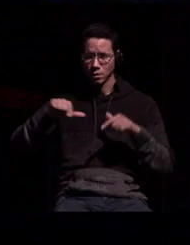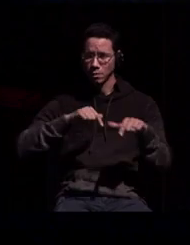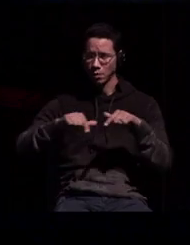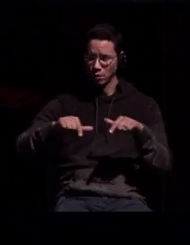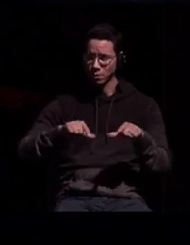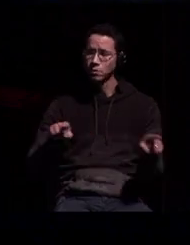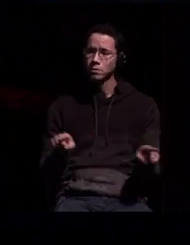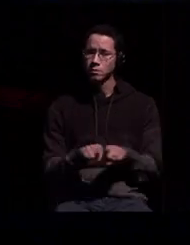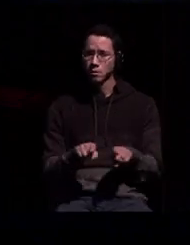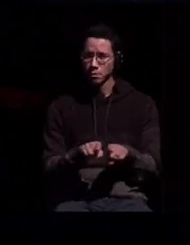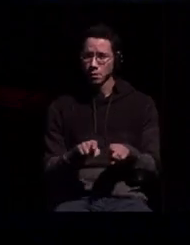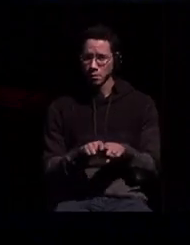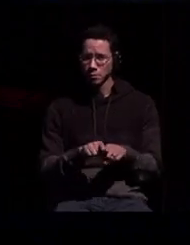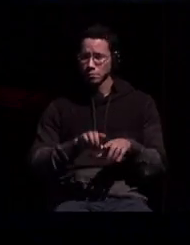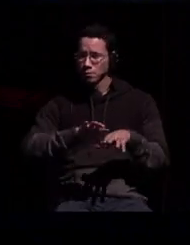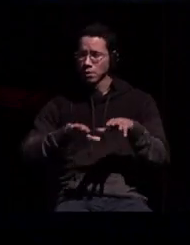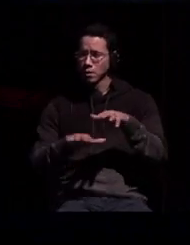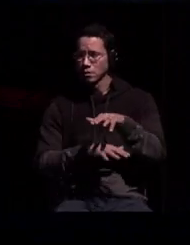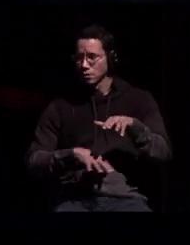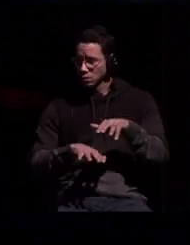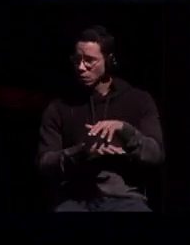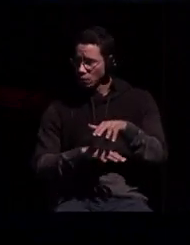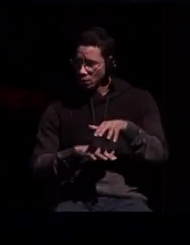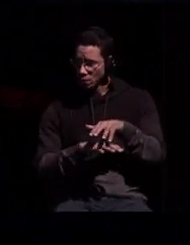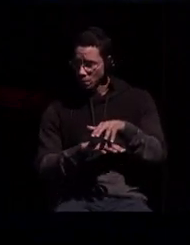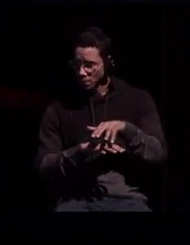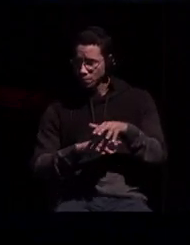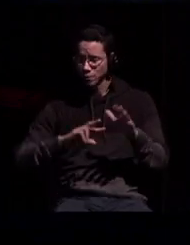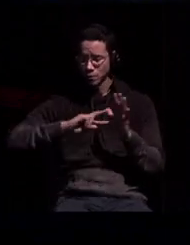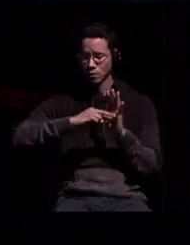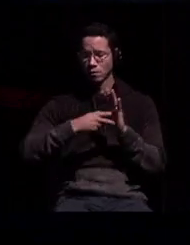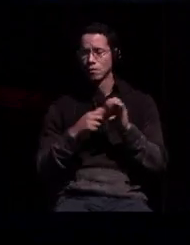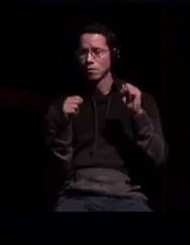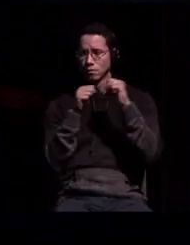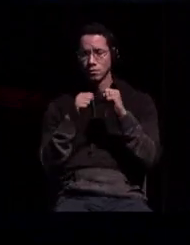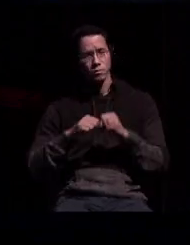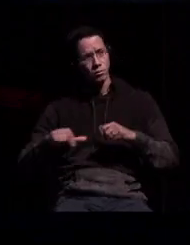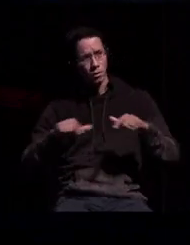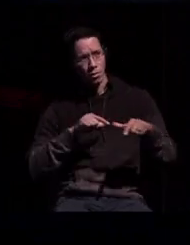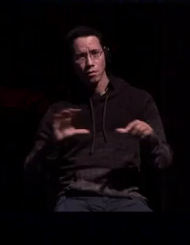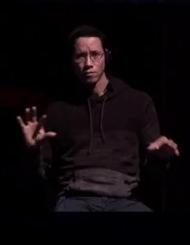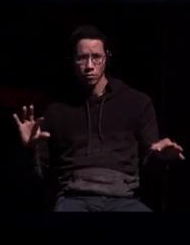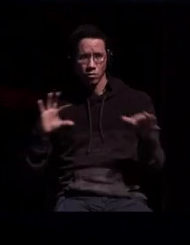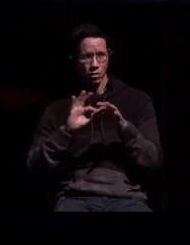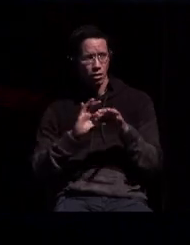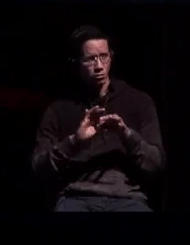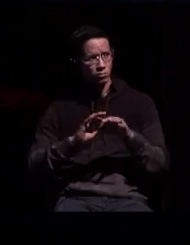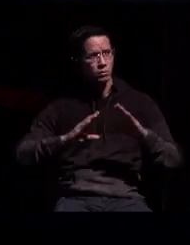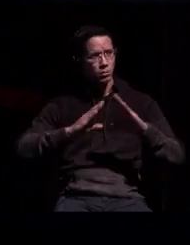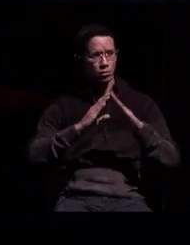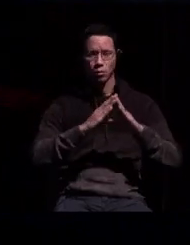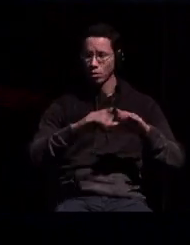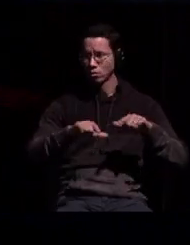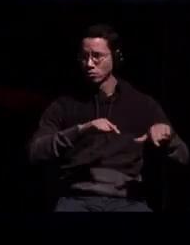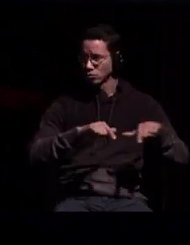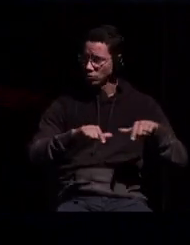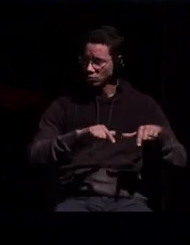with the precariousness resulting from doing work associated with homework and care.